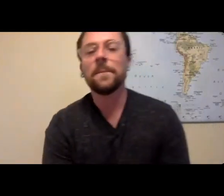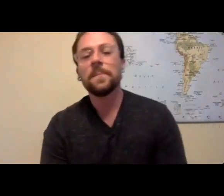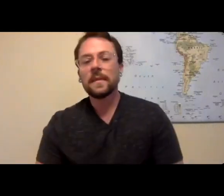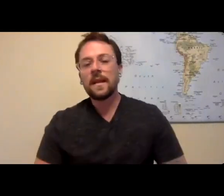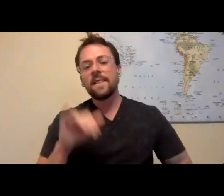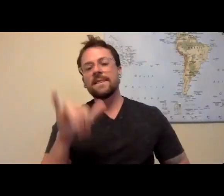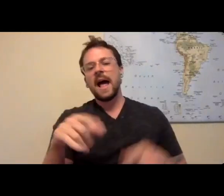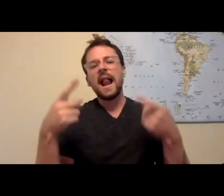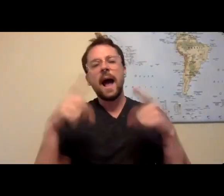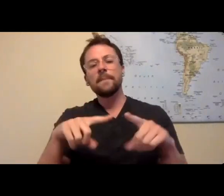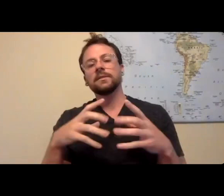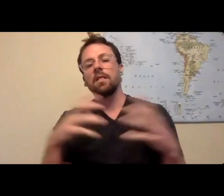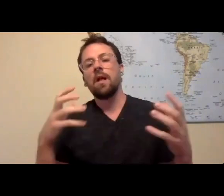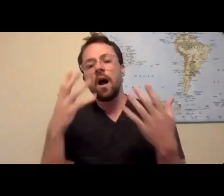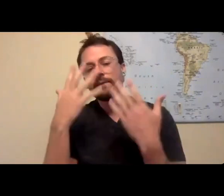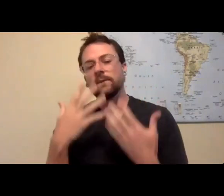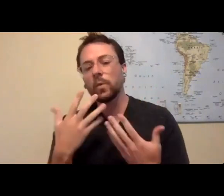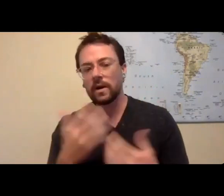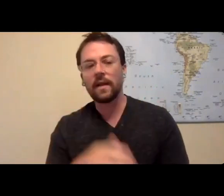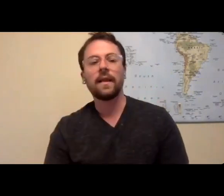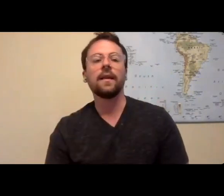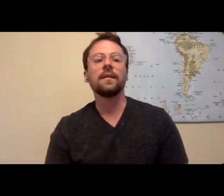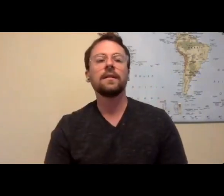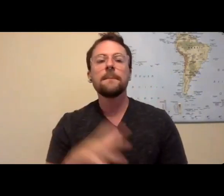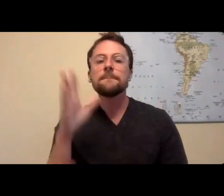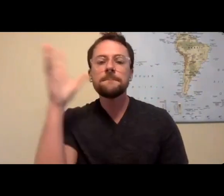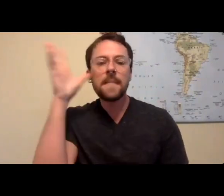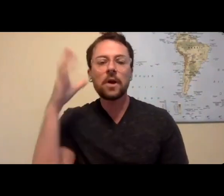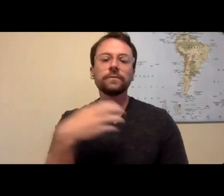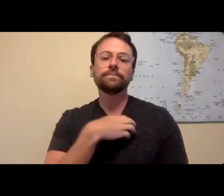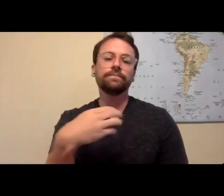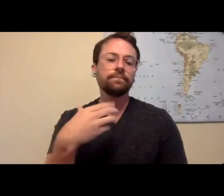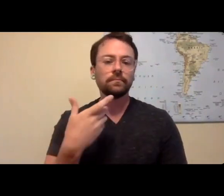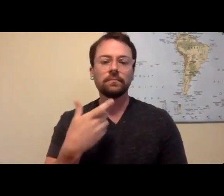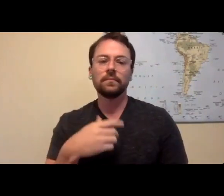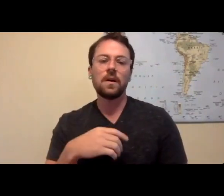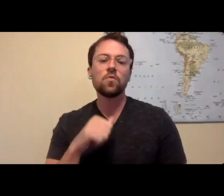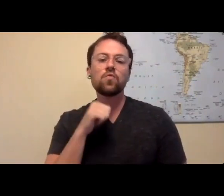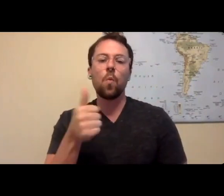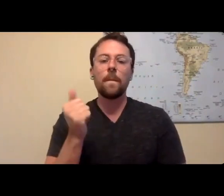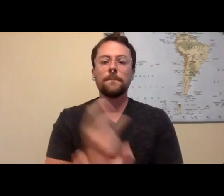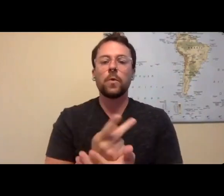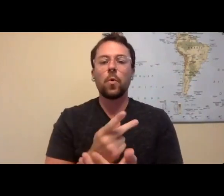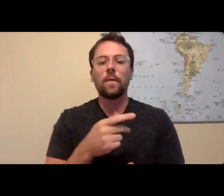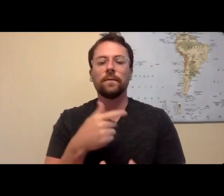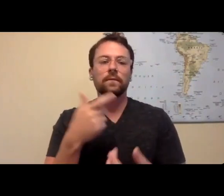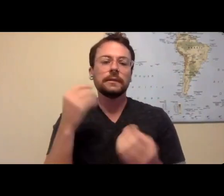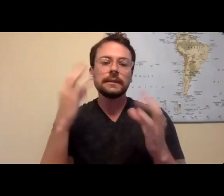pronoun? > That does happen a lot, unfortunately.